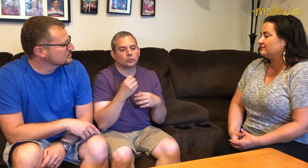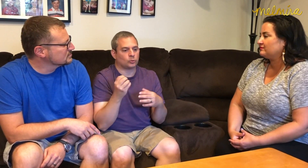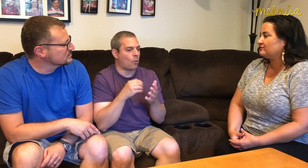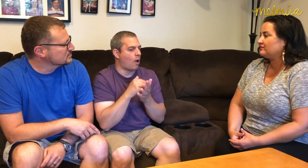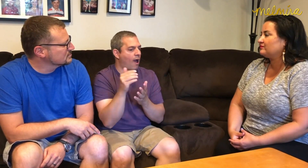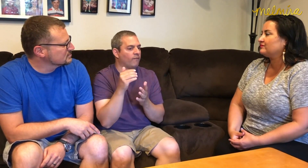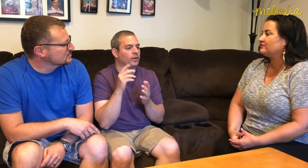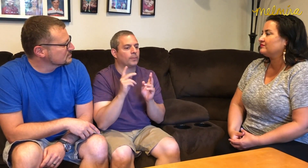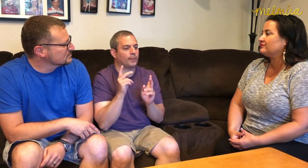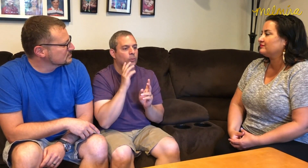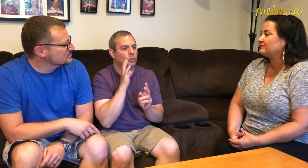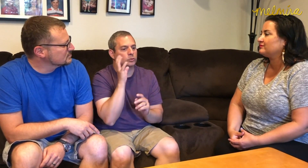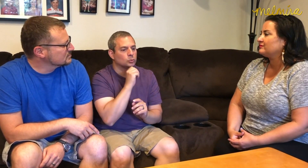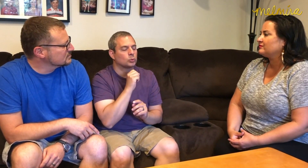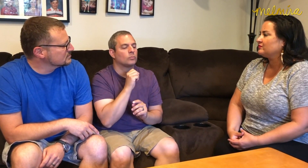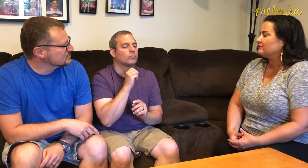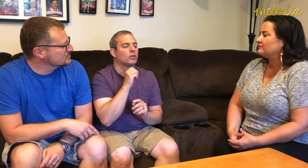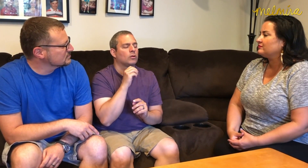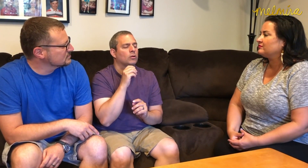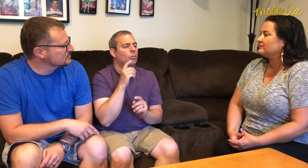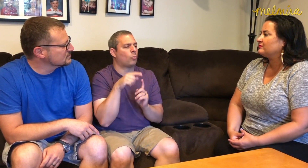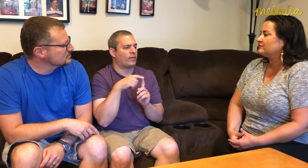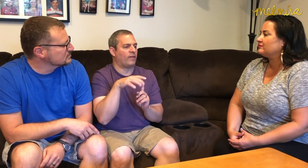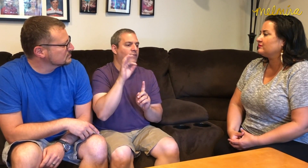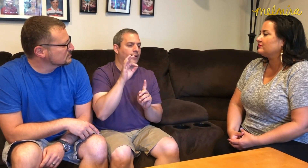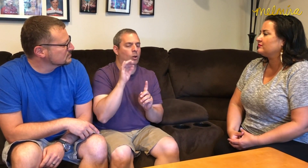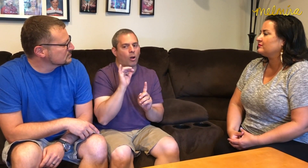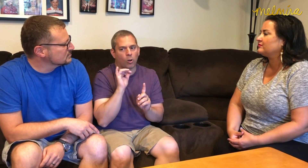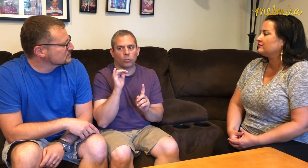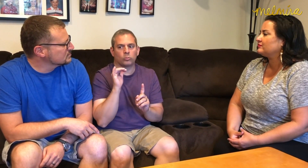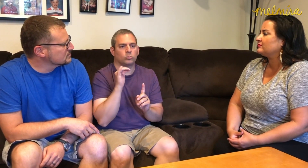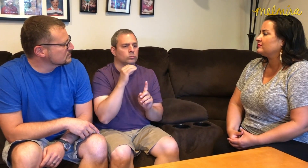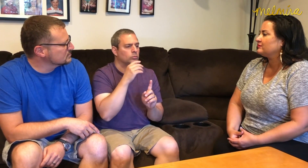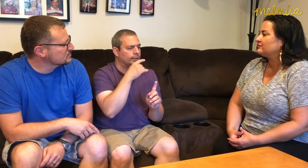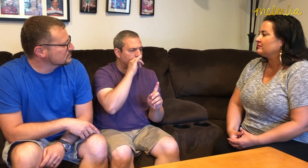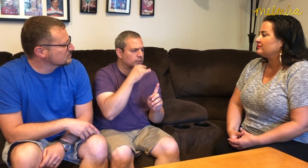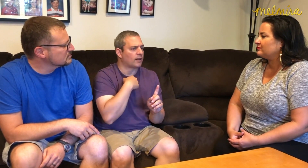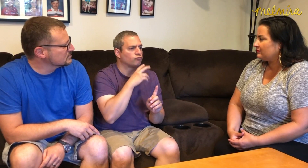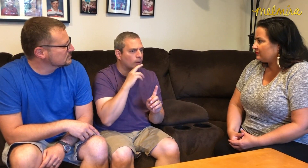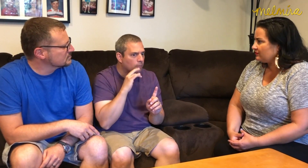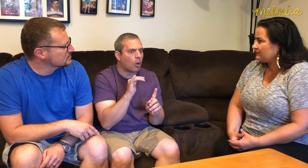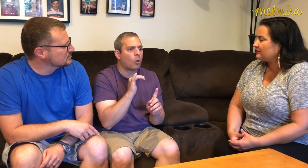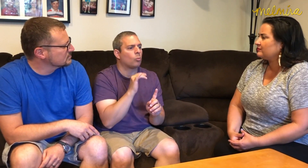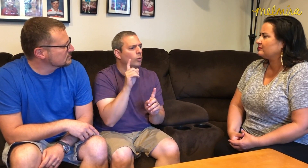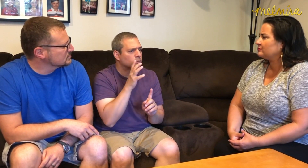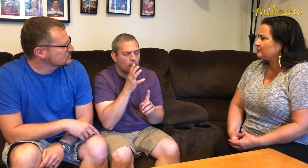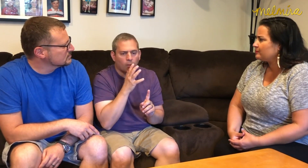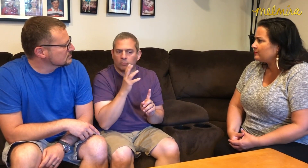So, often people would assume, and when they find out, Oh! The kids are triplet, oh!... Where's the mother?